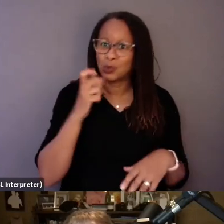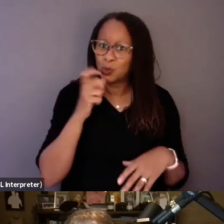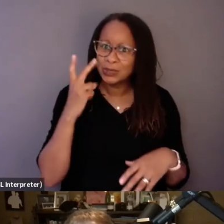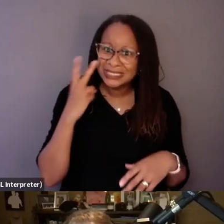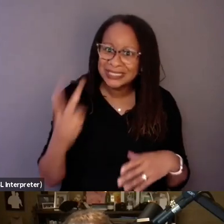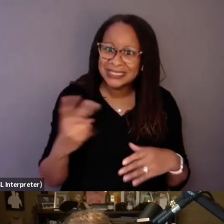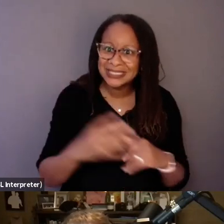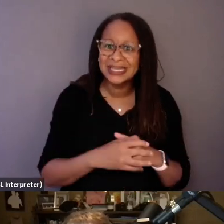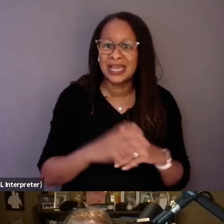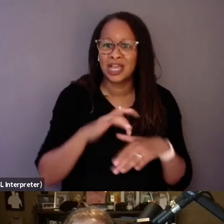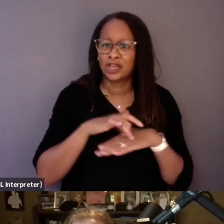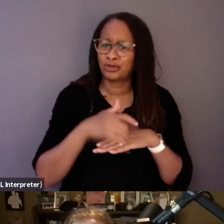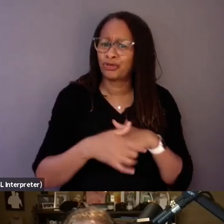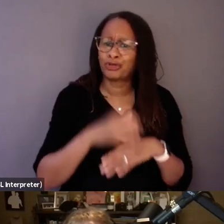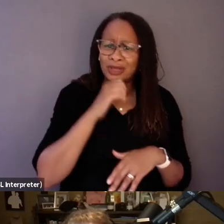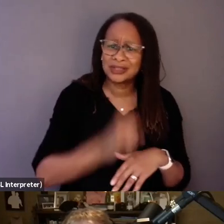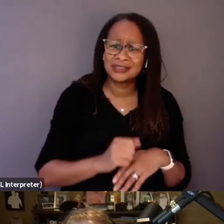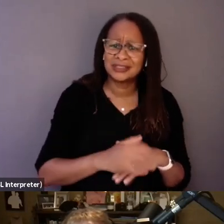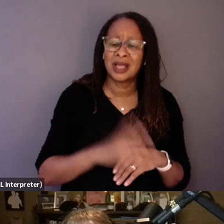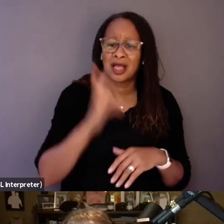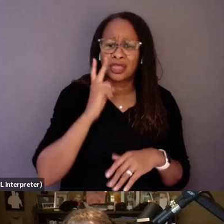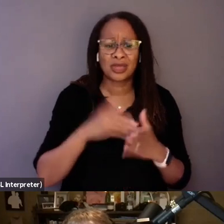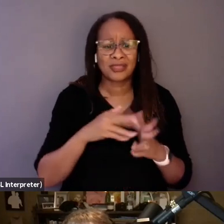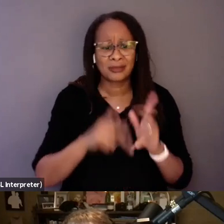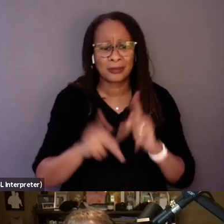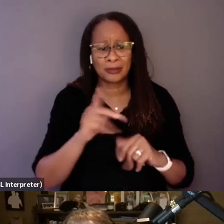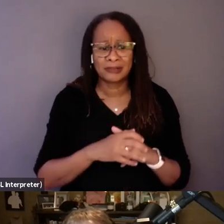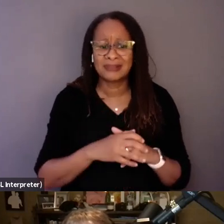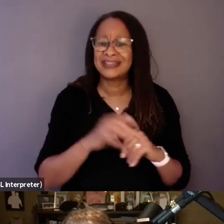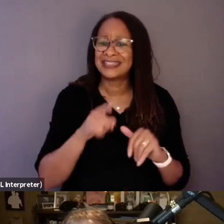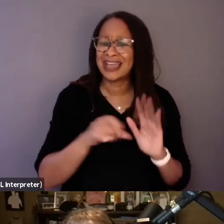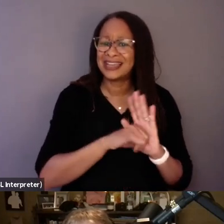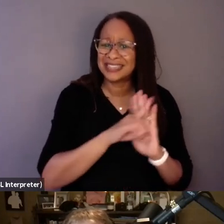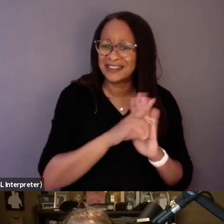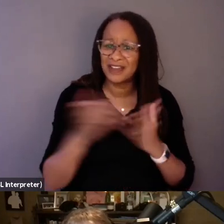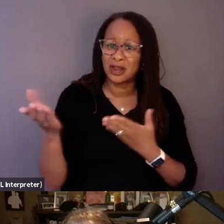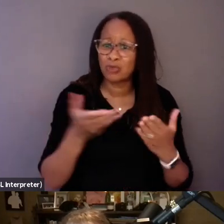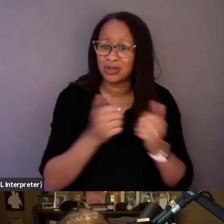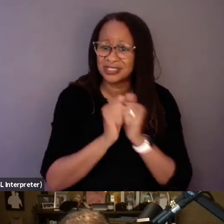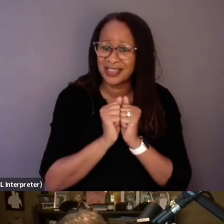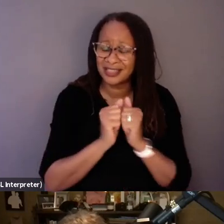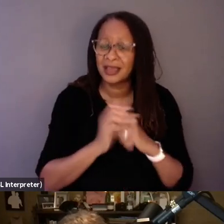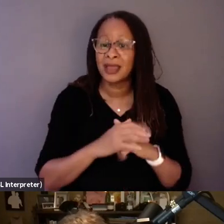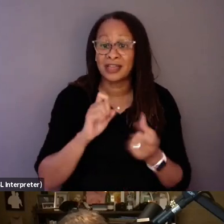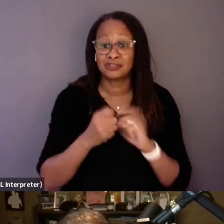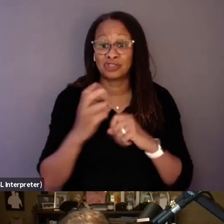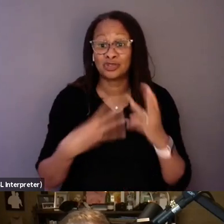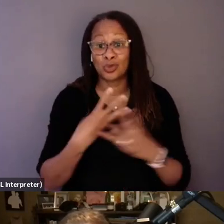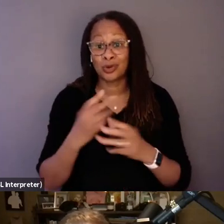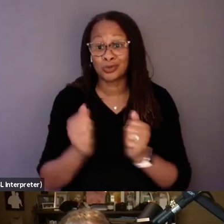at such an early age, look at the people he identified and brought together and change the world through his work,